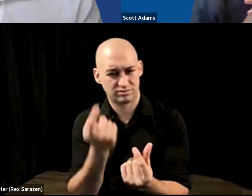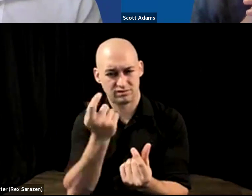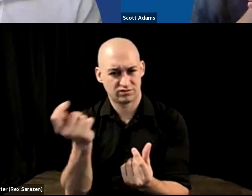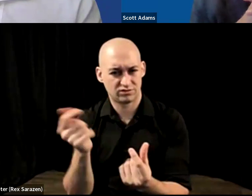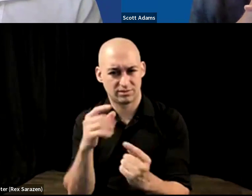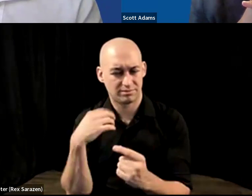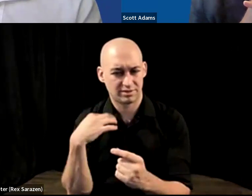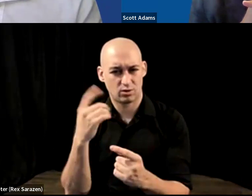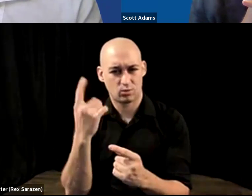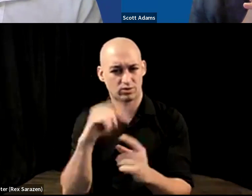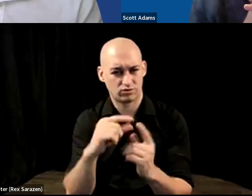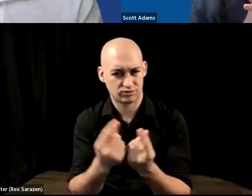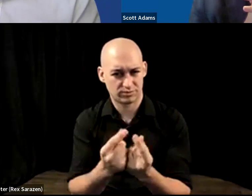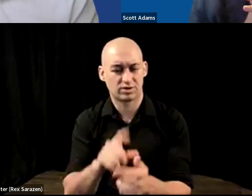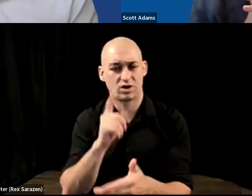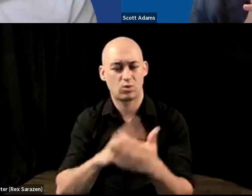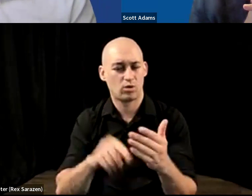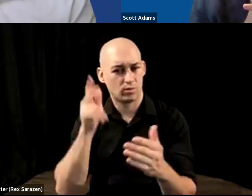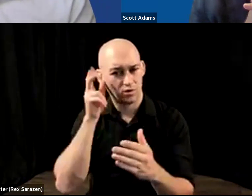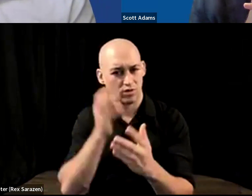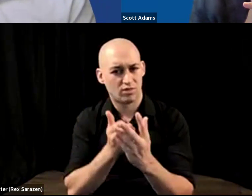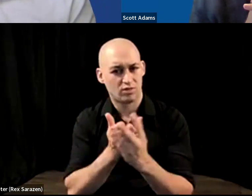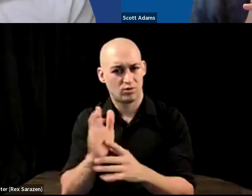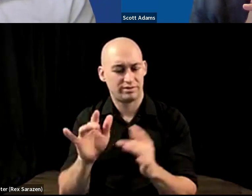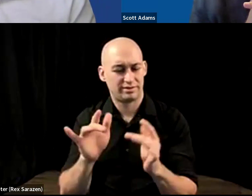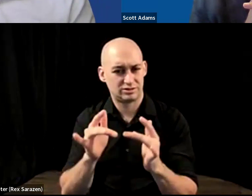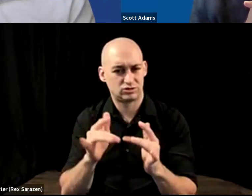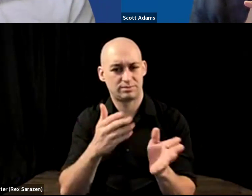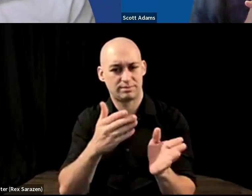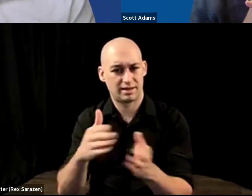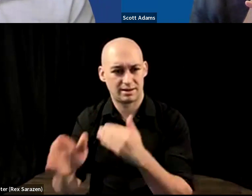what we heard throughout the Digital Equity Planning process and including in the Digital